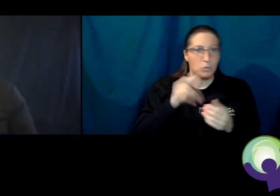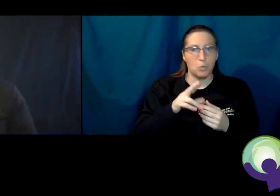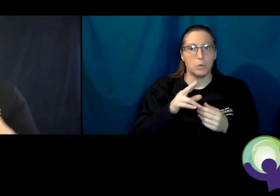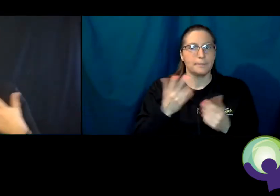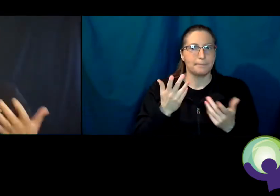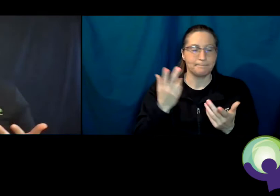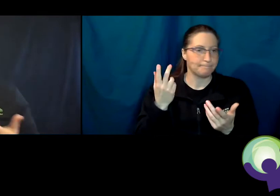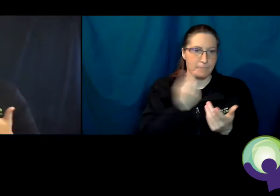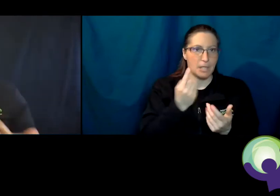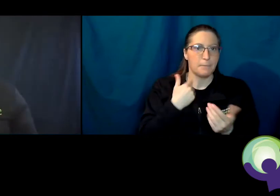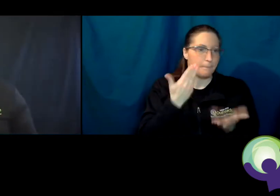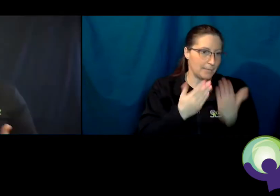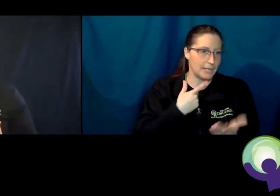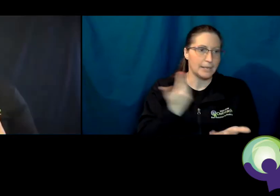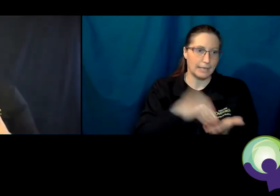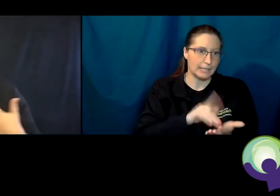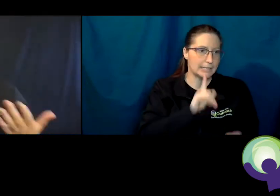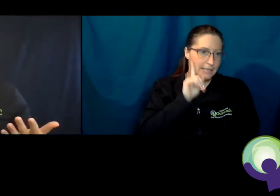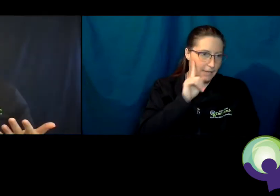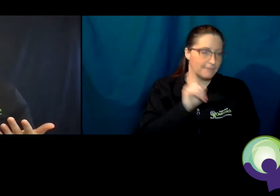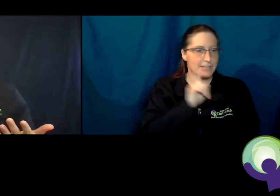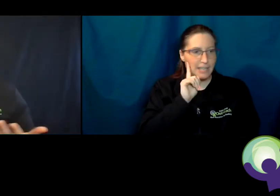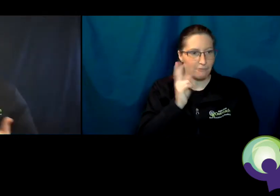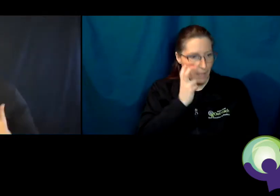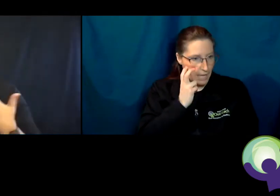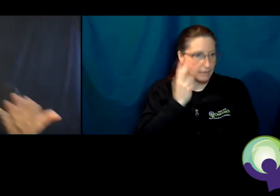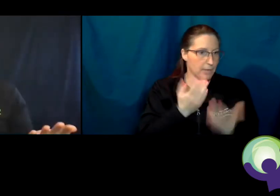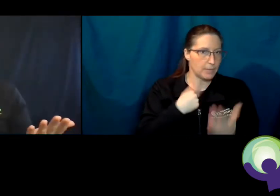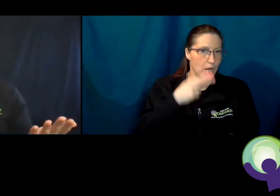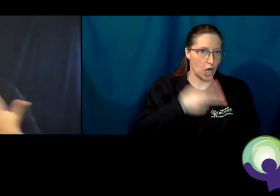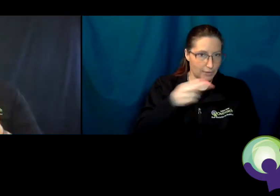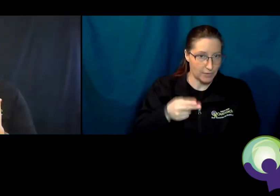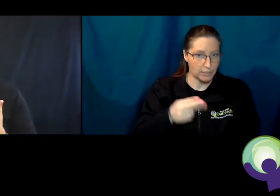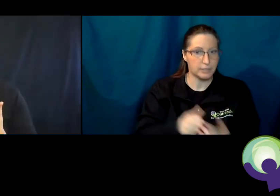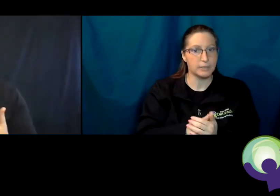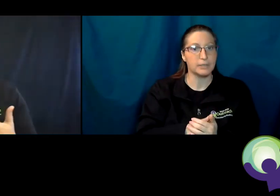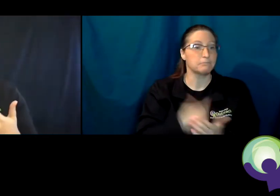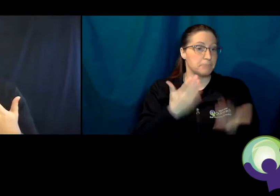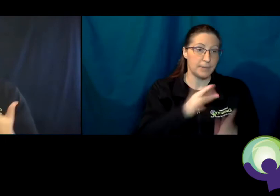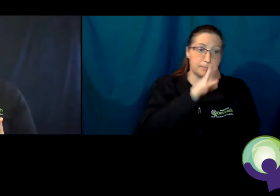they may be deaf deafblind or hard of hearing so they may be able to speak they may not is there